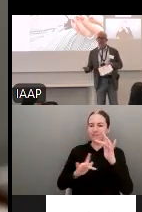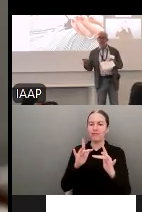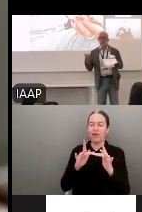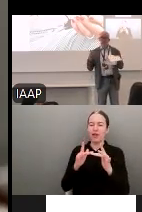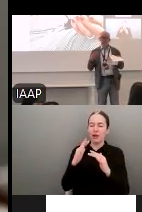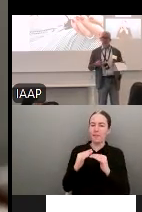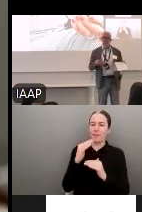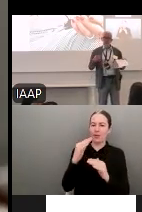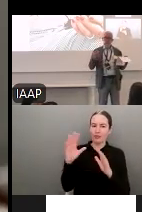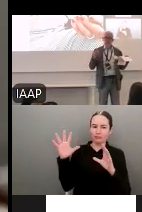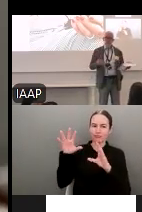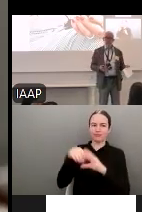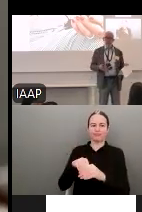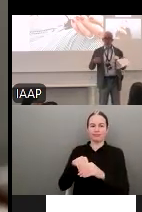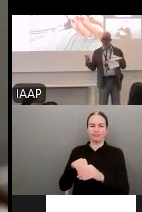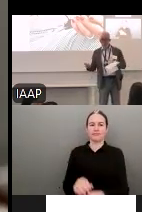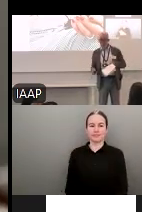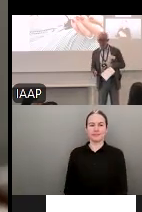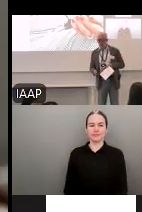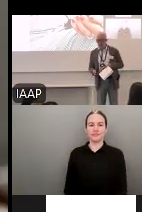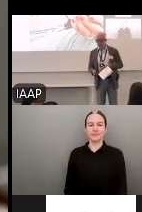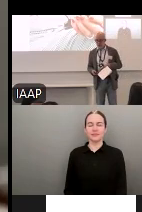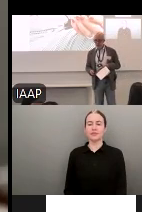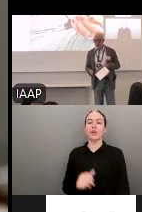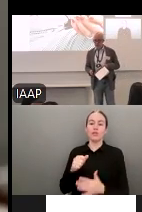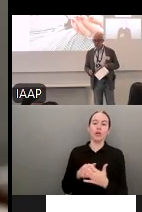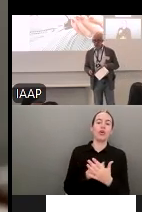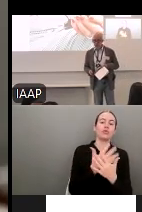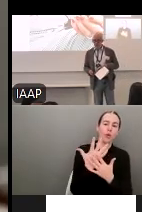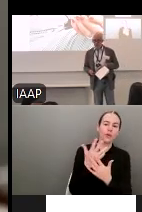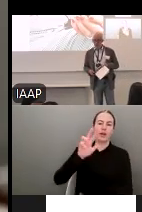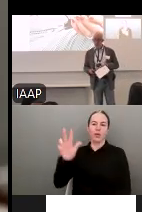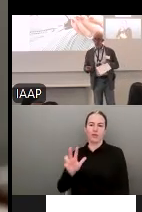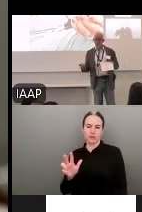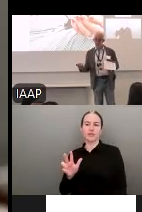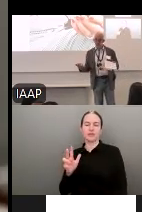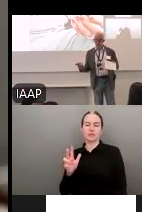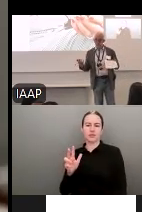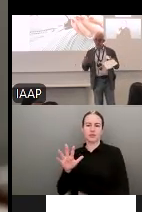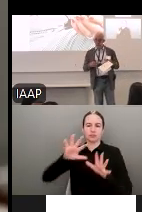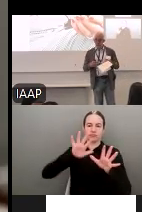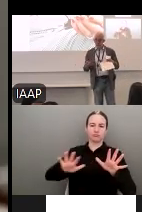And so both in the Nordic countries and the Baltic societies, and also you're getting some kind